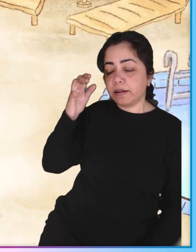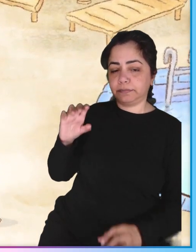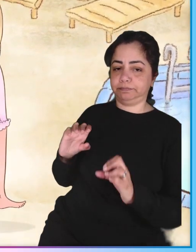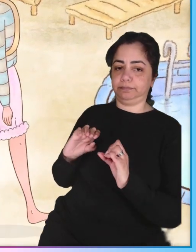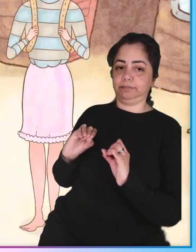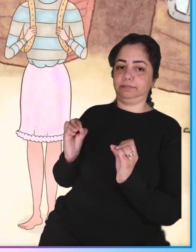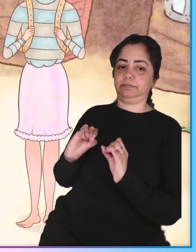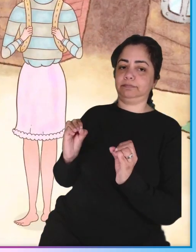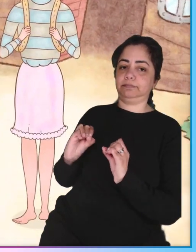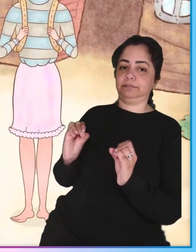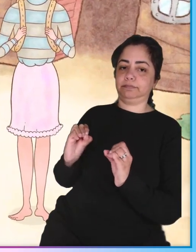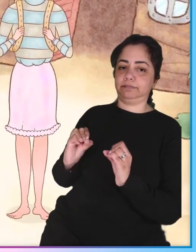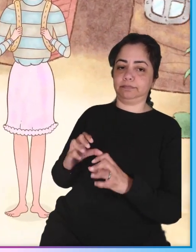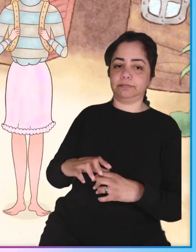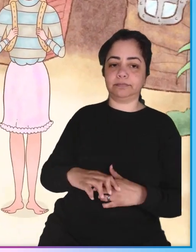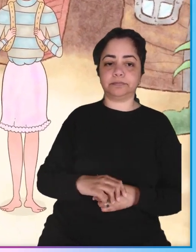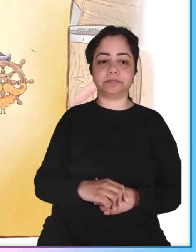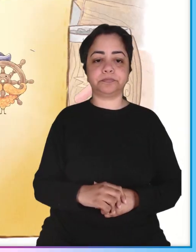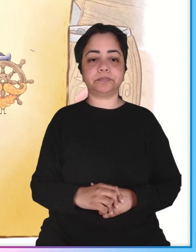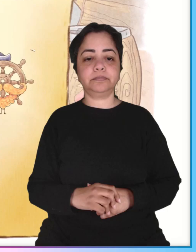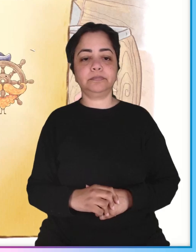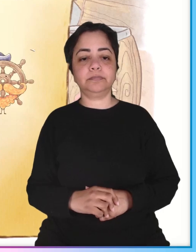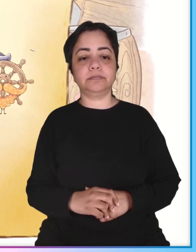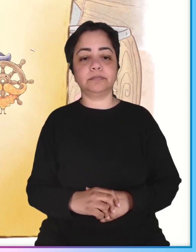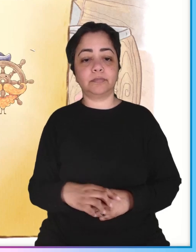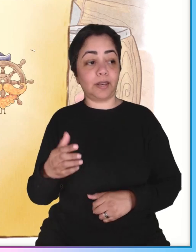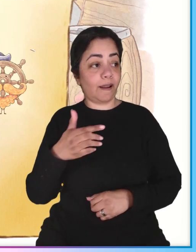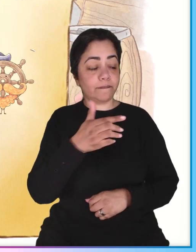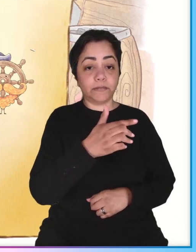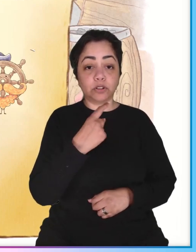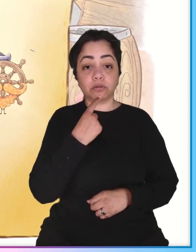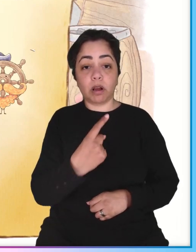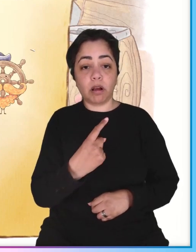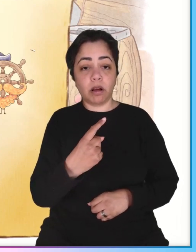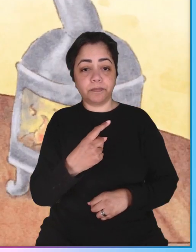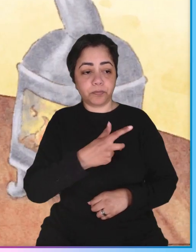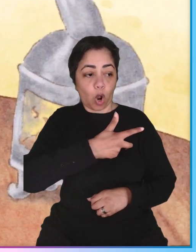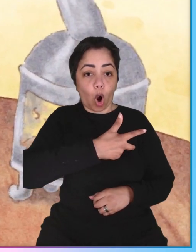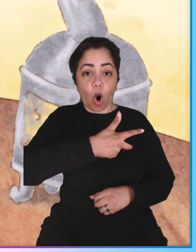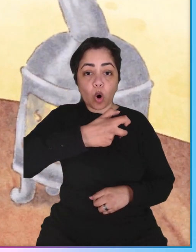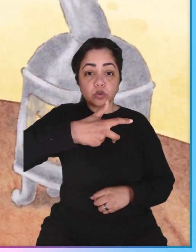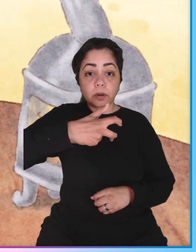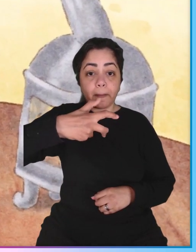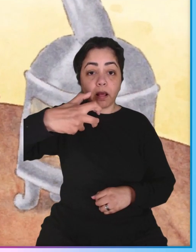[Clara] And wore a pink tutu. [Grandpa] And wore a pink tutu.